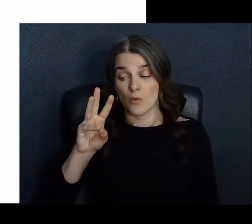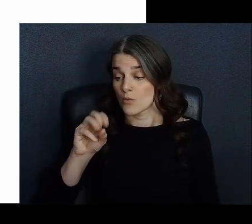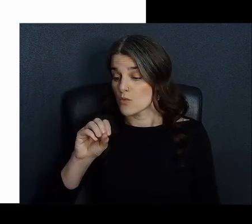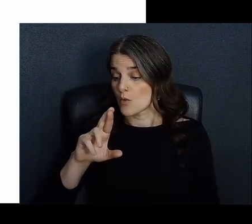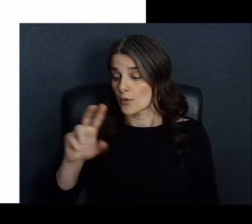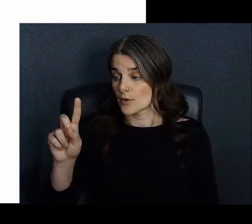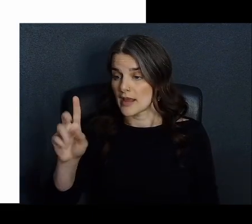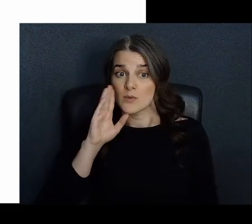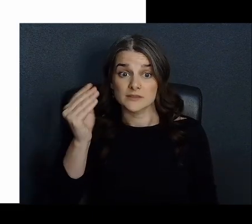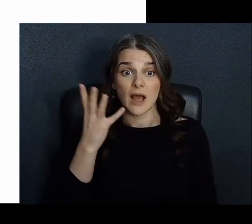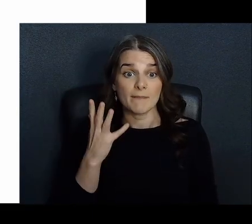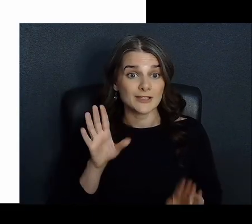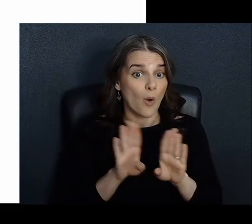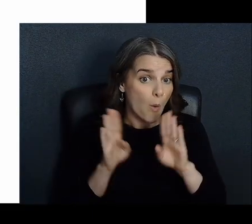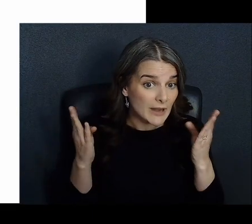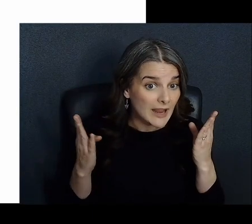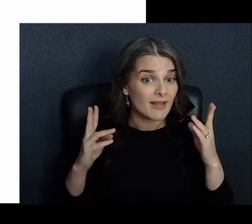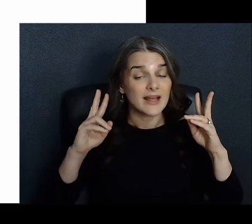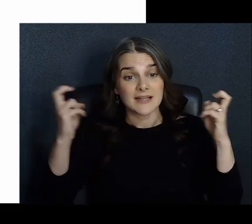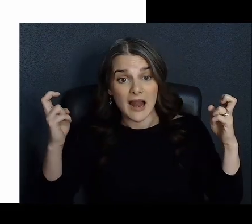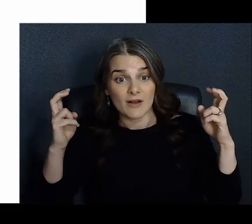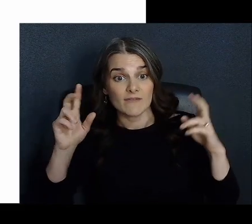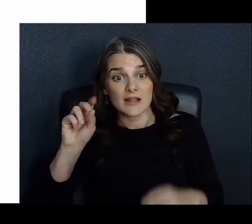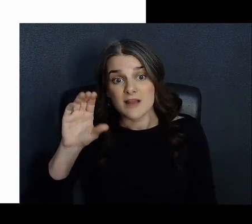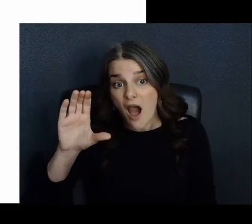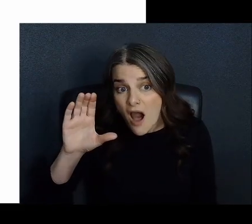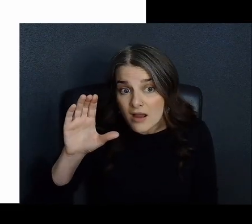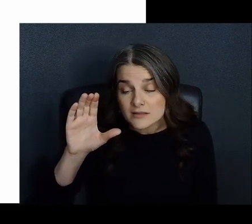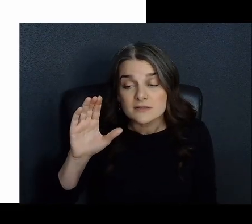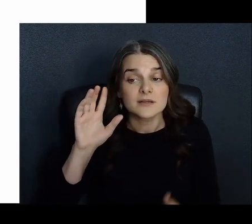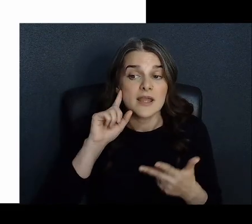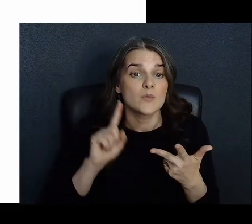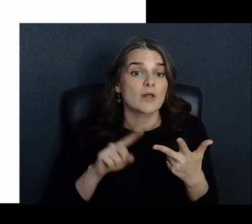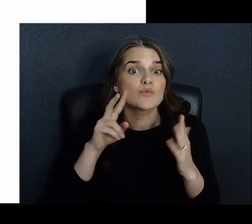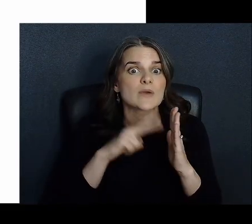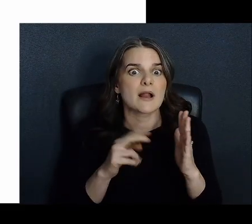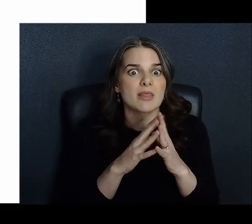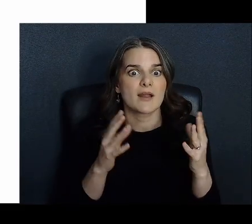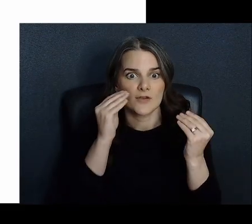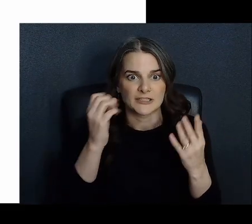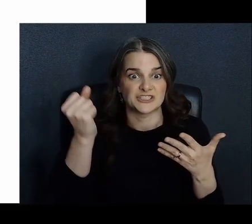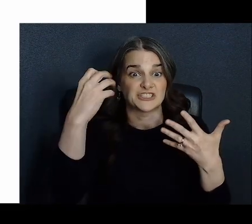It'll also tell me the title of the document. It reads a lot of information that may or may not